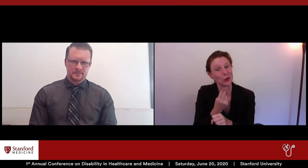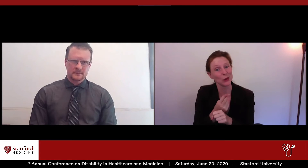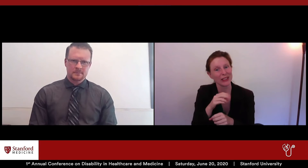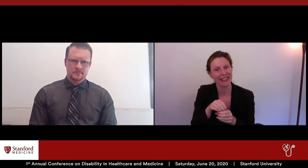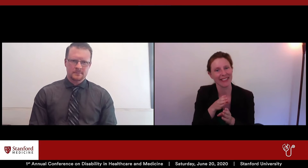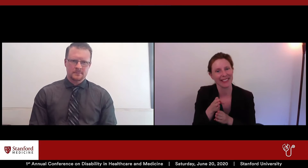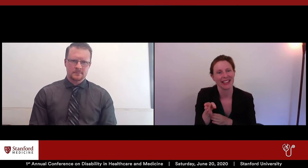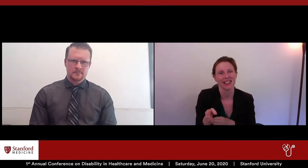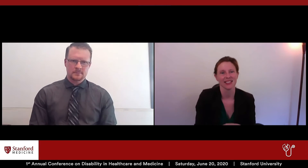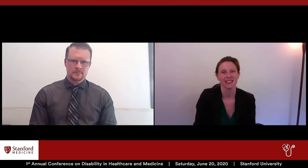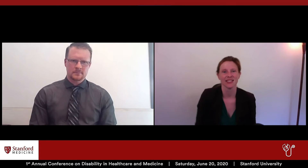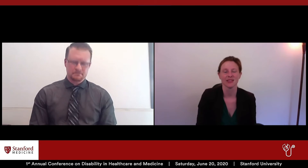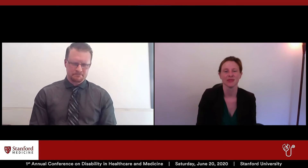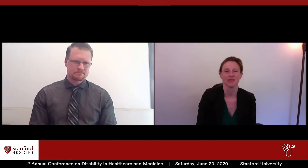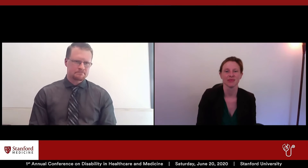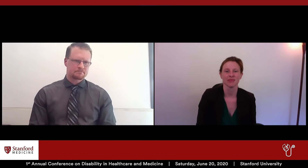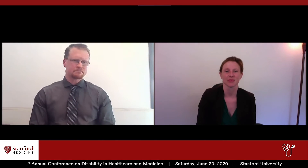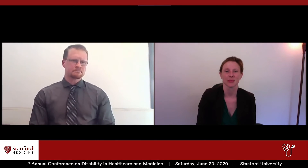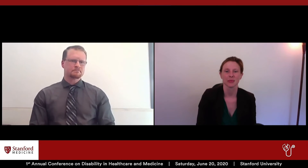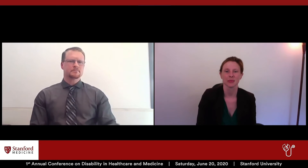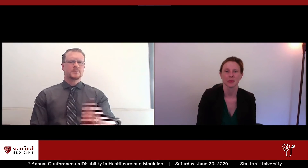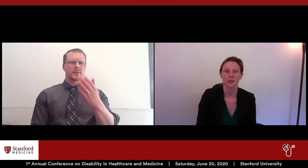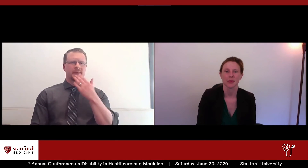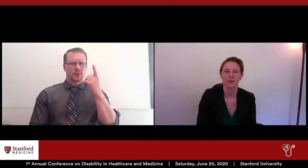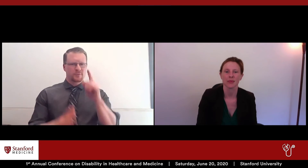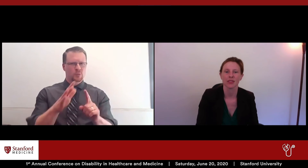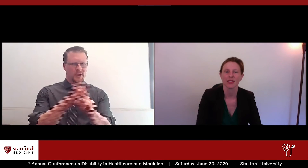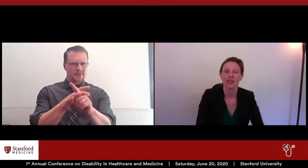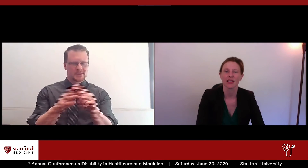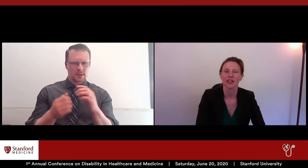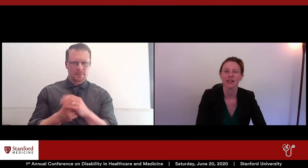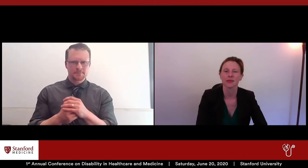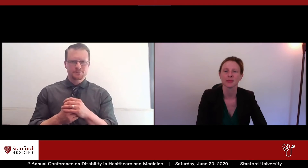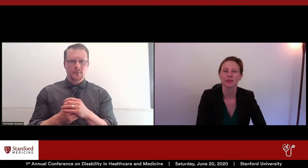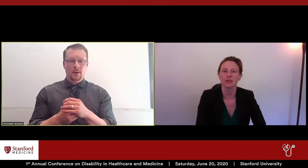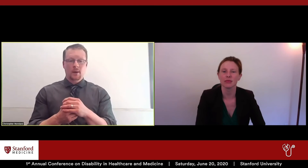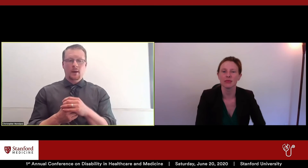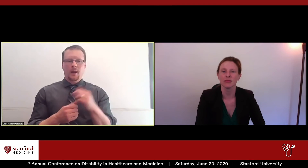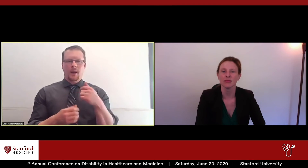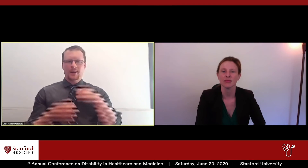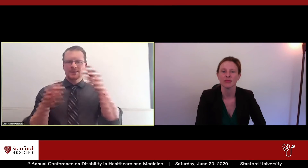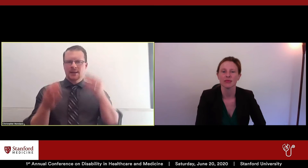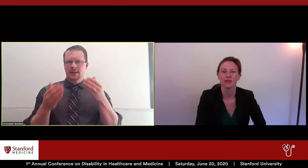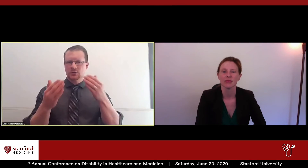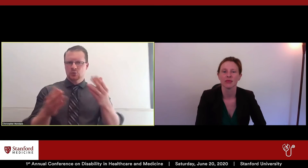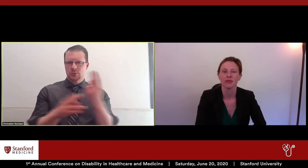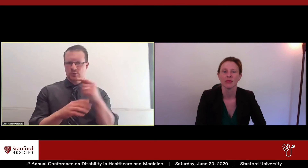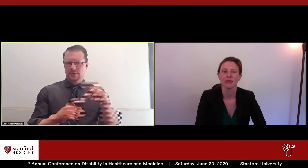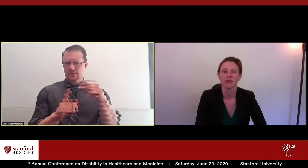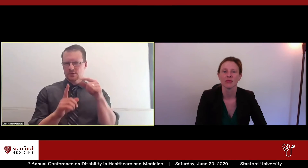And how is it being used or applied in the field currently? Thank you so much for bringing that up.